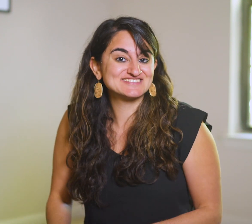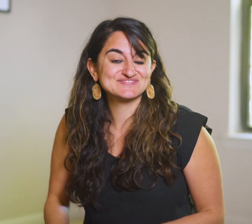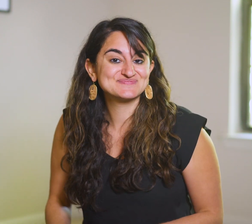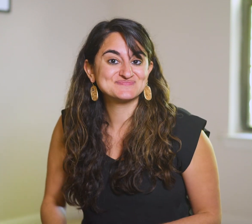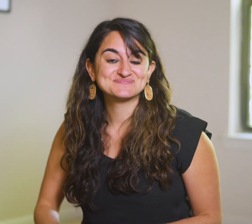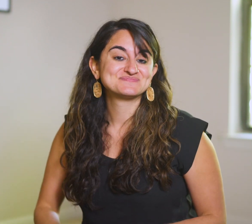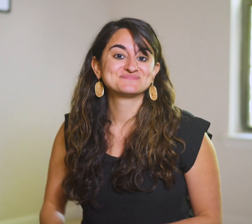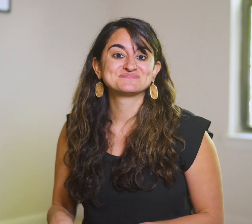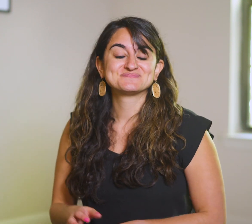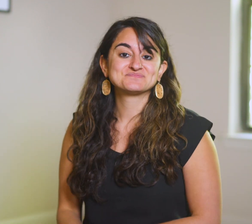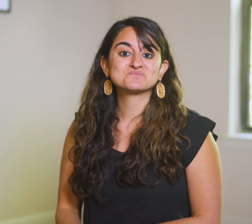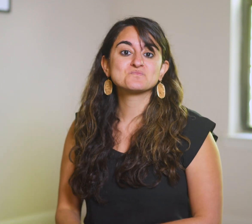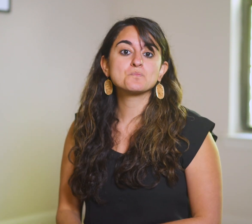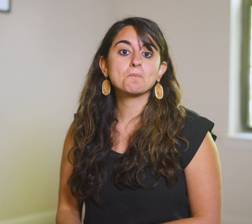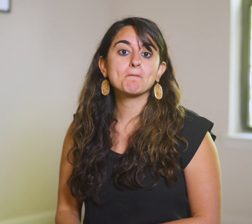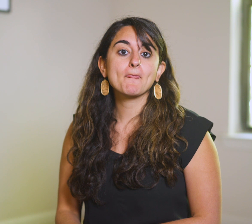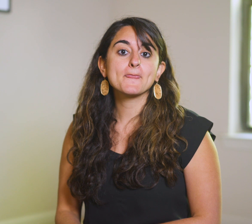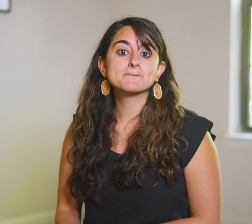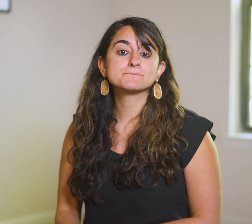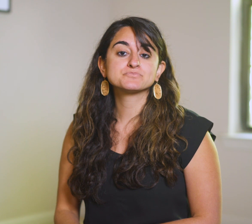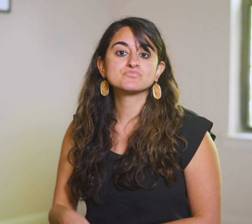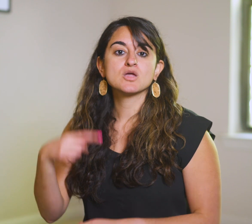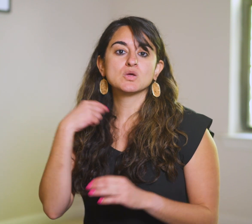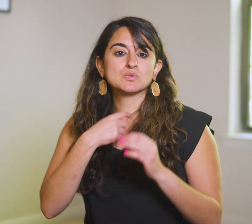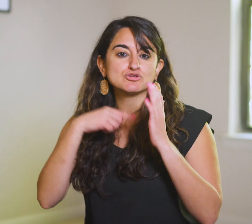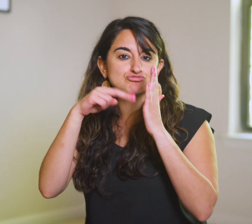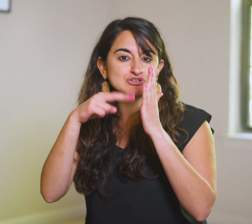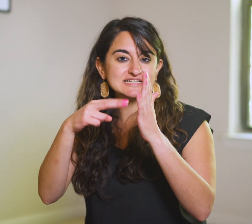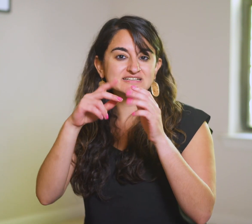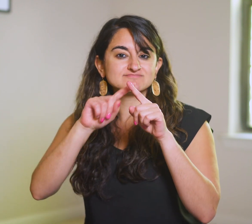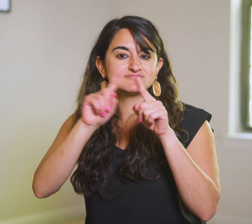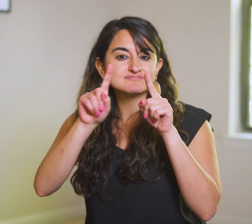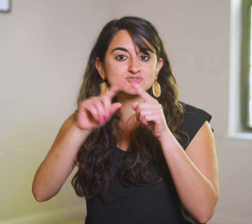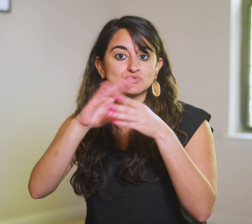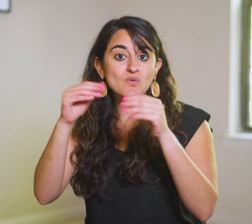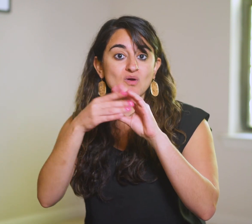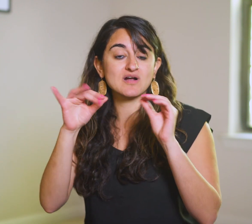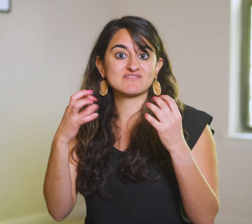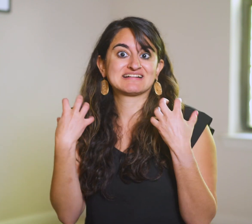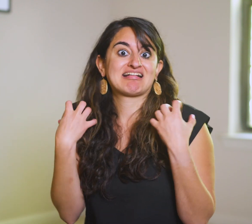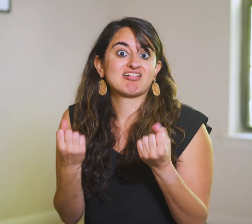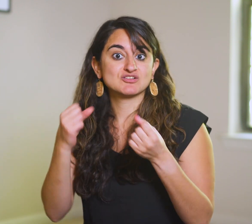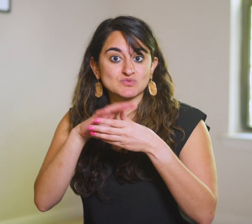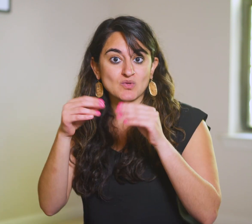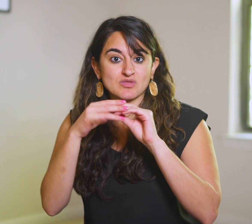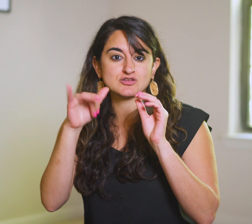We read a series of healing stories